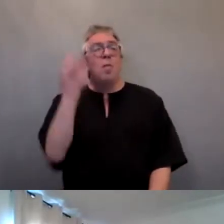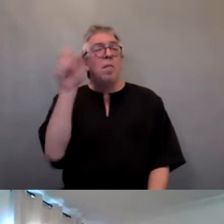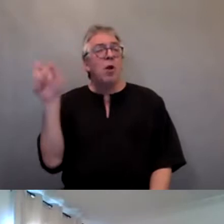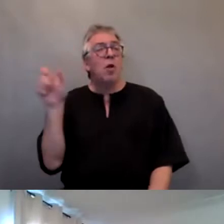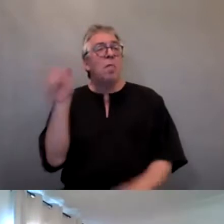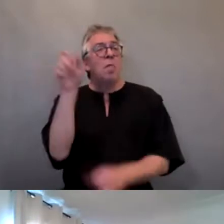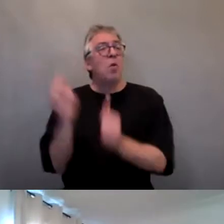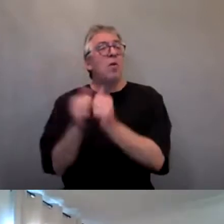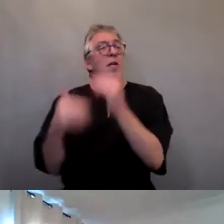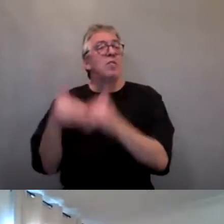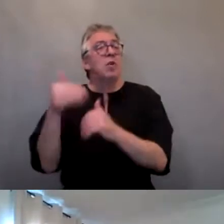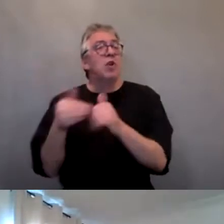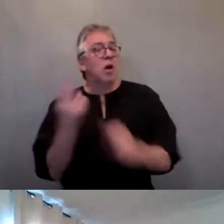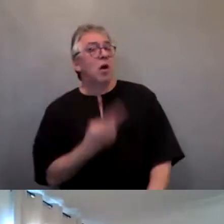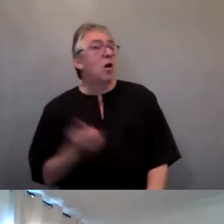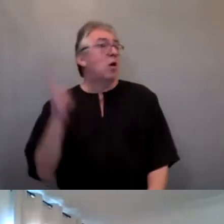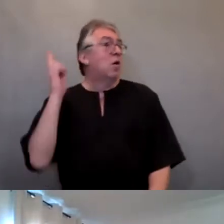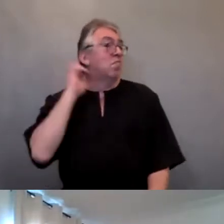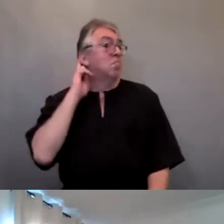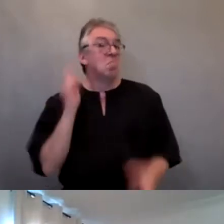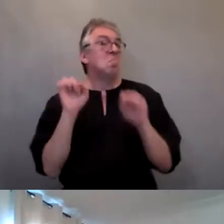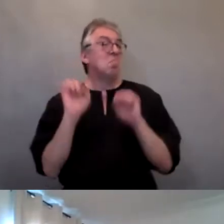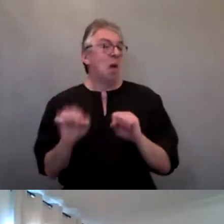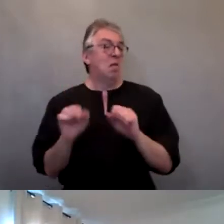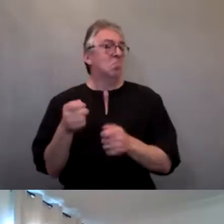federal program Medicare for seniors and people with disabilities,